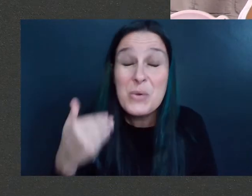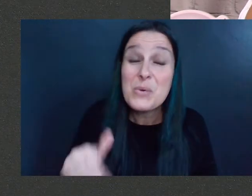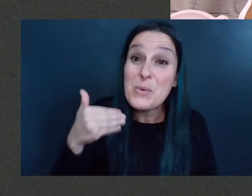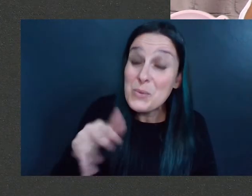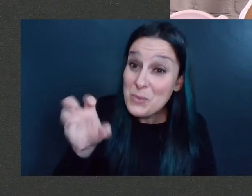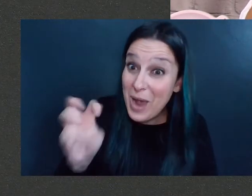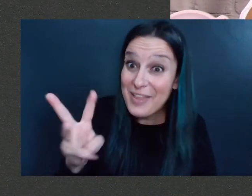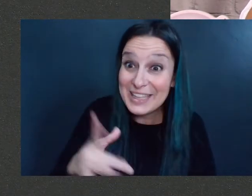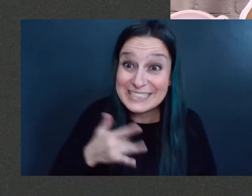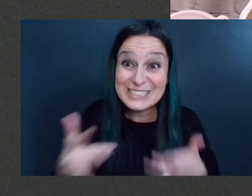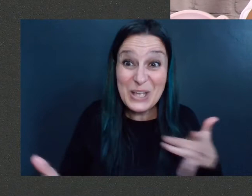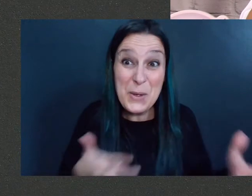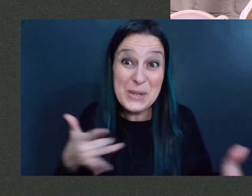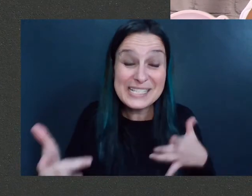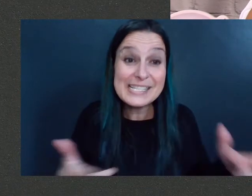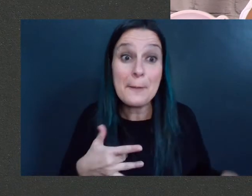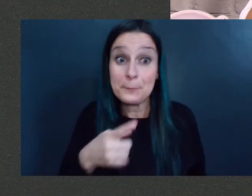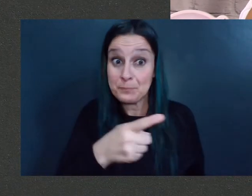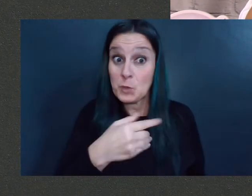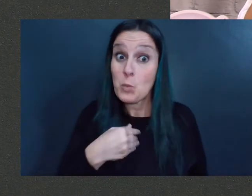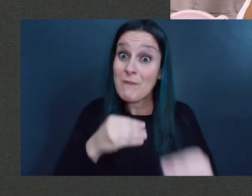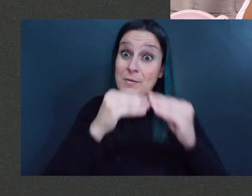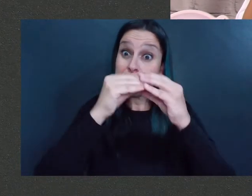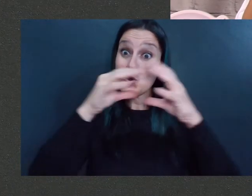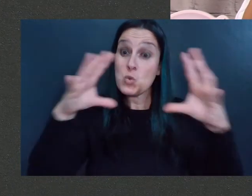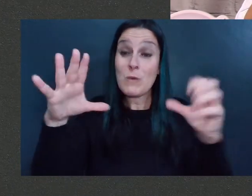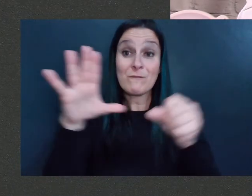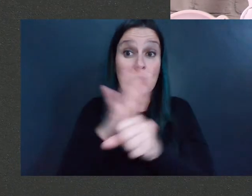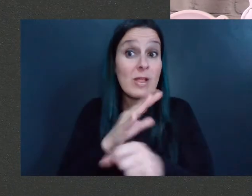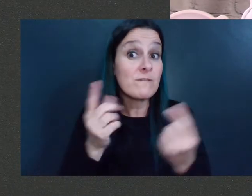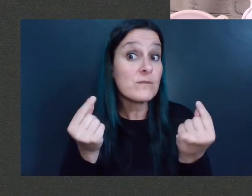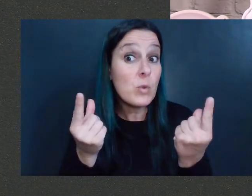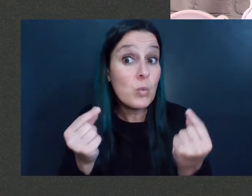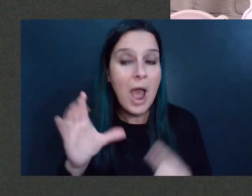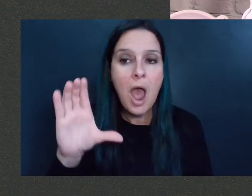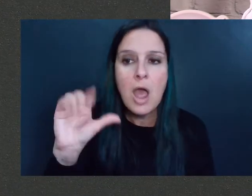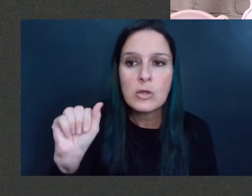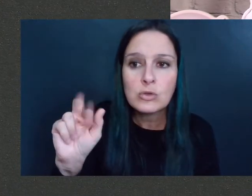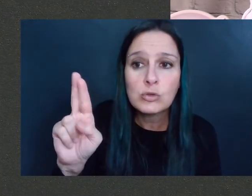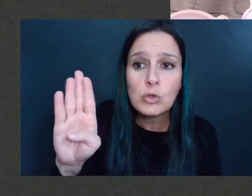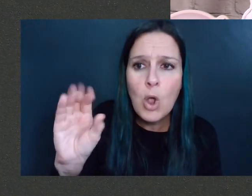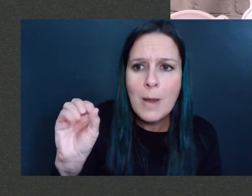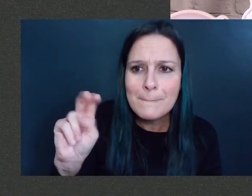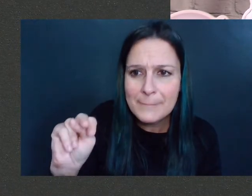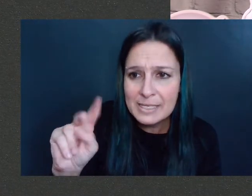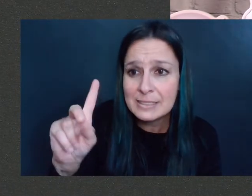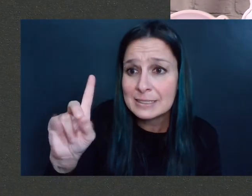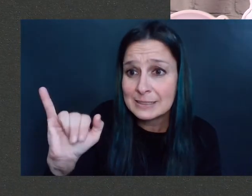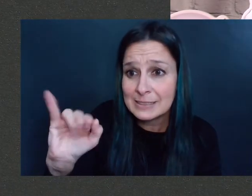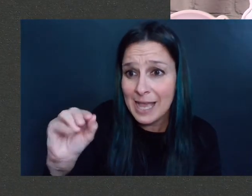And now we've got a balloon filled with carbon dioxide. I wonder what we could do with a balloon.